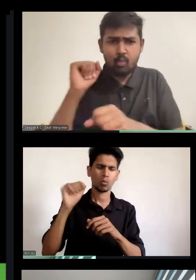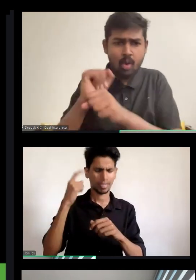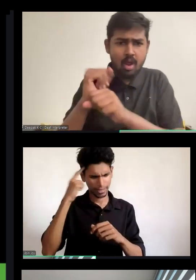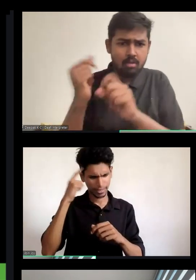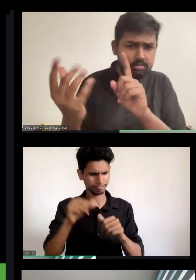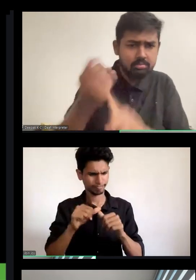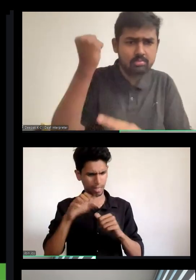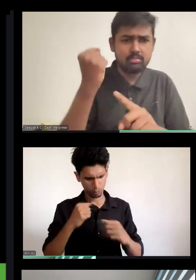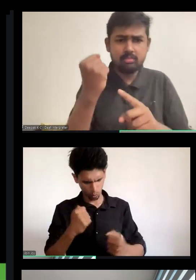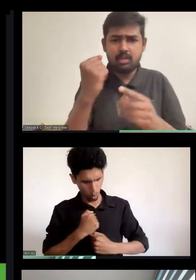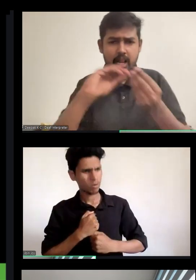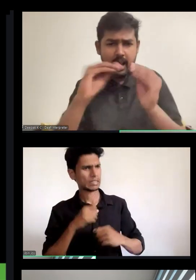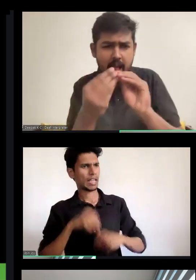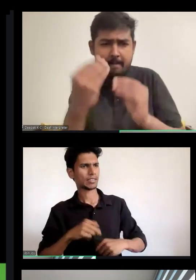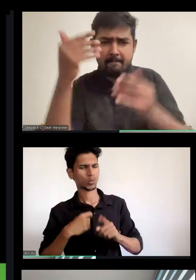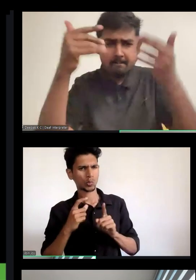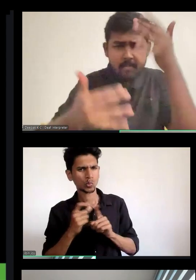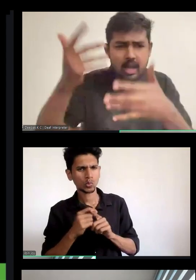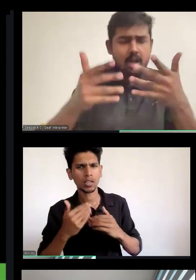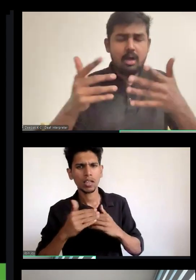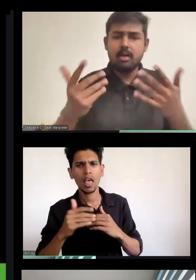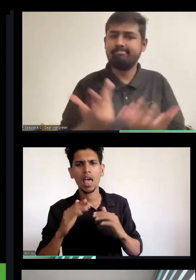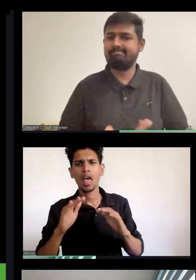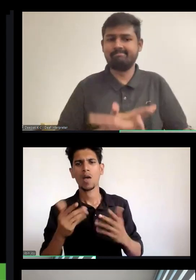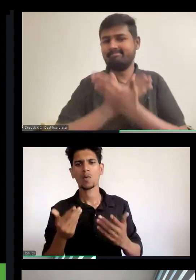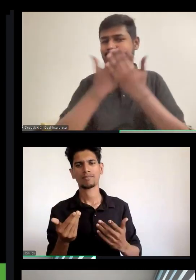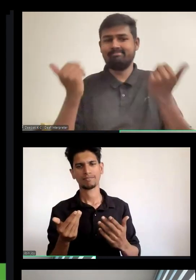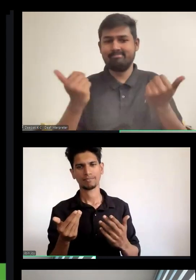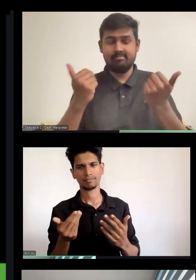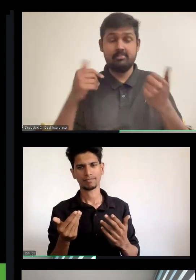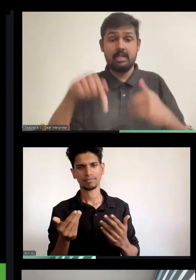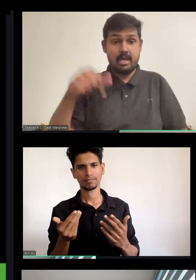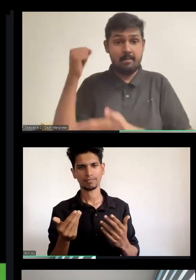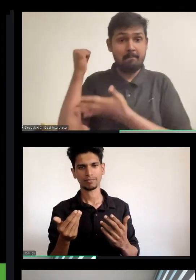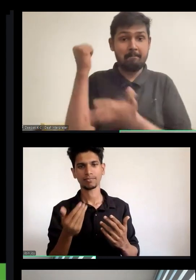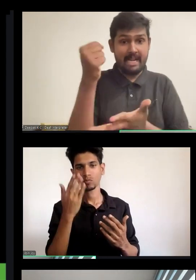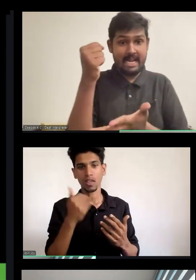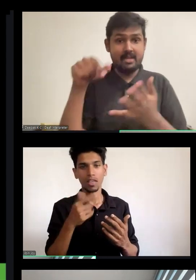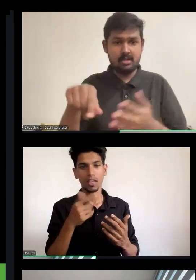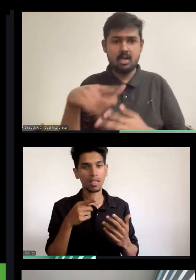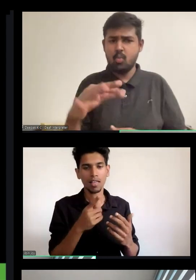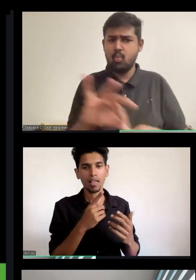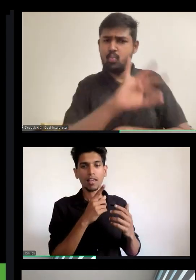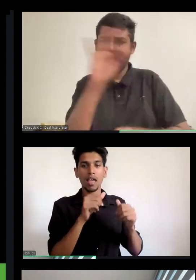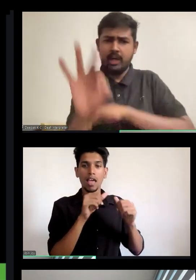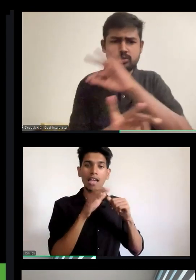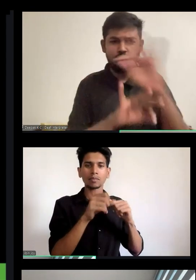Because accessibility culture must start at the top. And it must be reinforced by the systems all the way down.